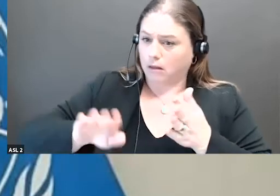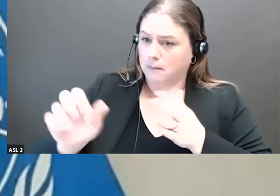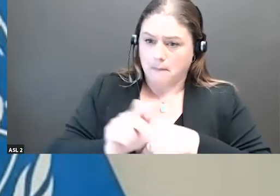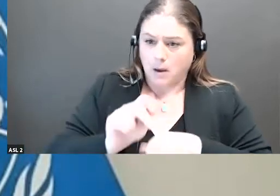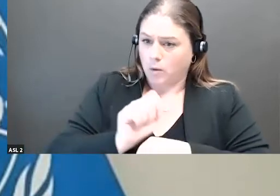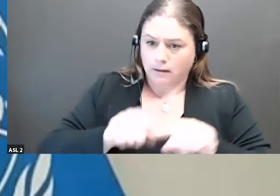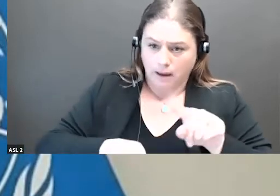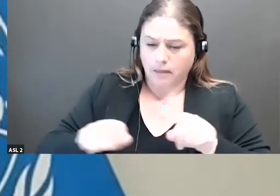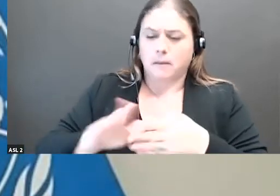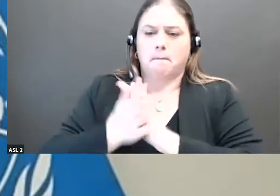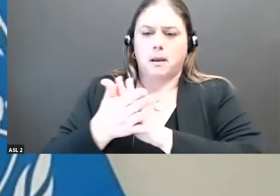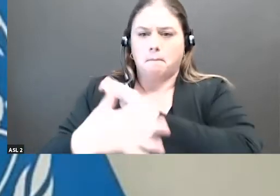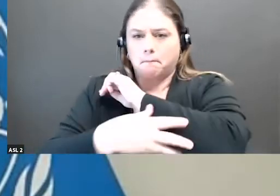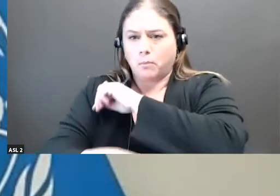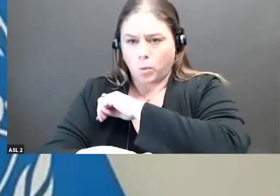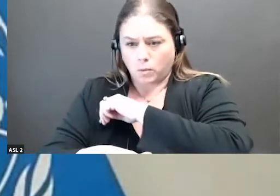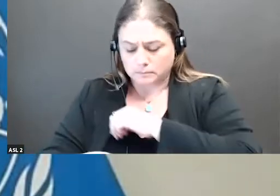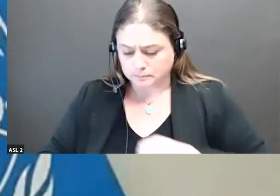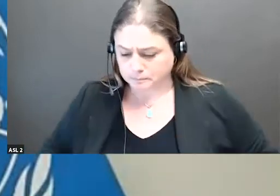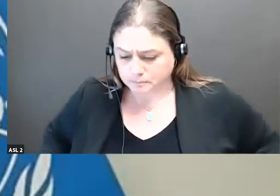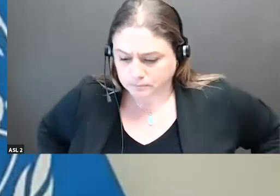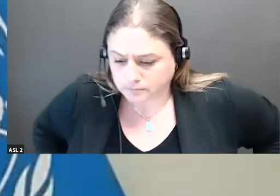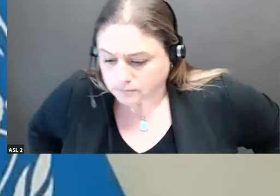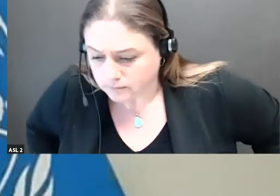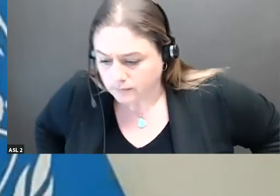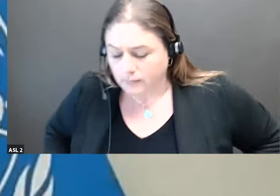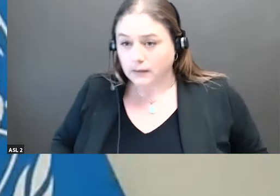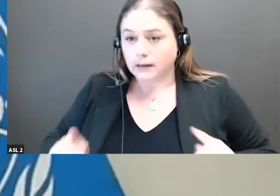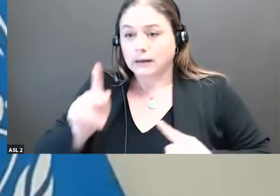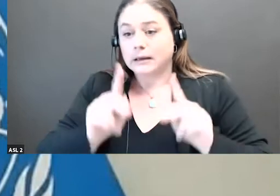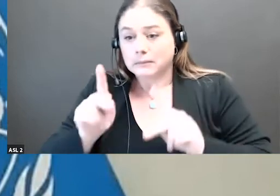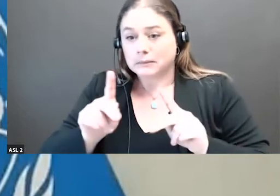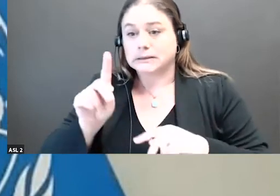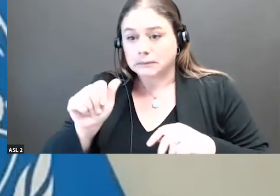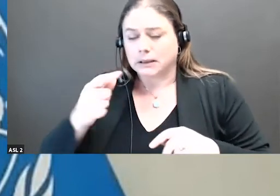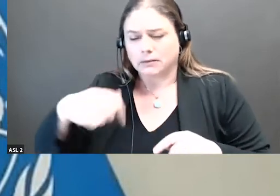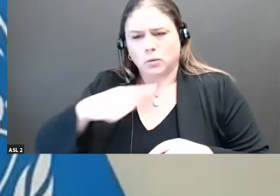As we all know, persons with disabilities have experienced major barriers to inclusion